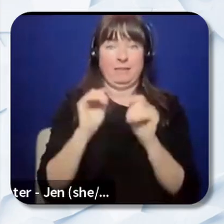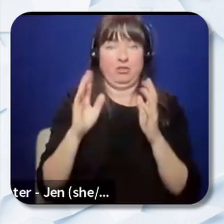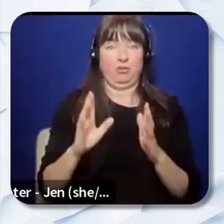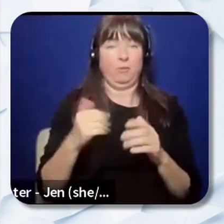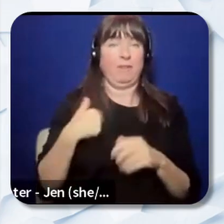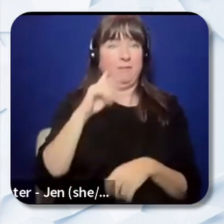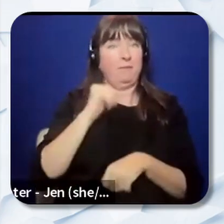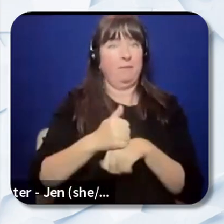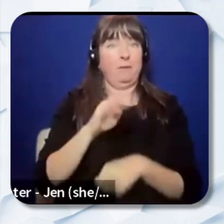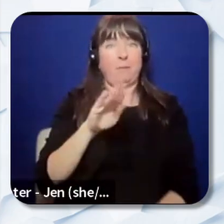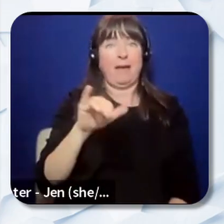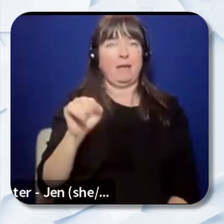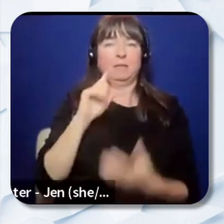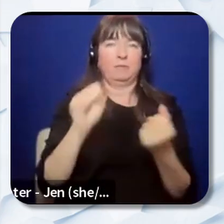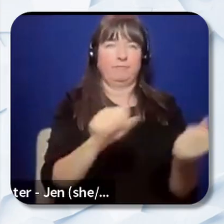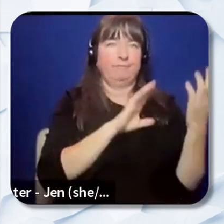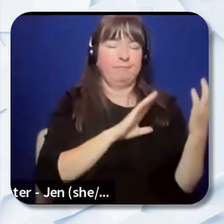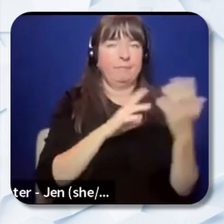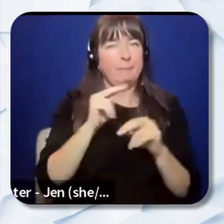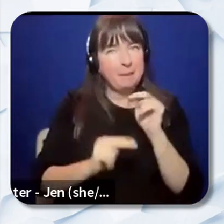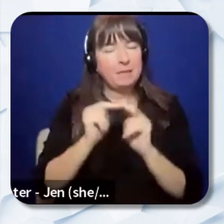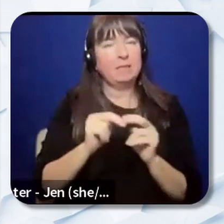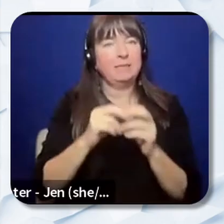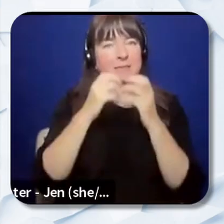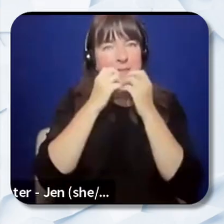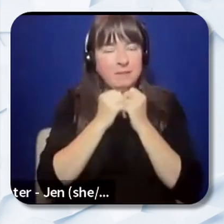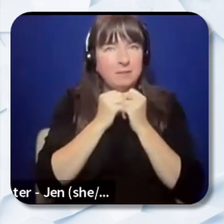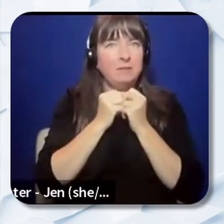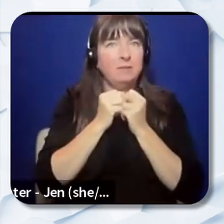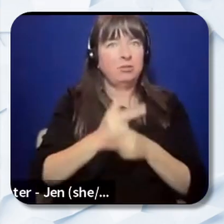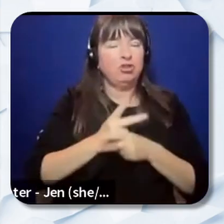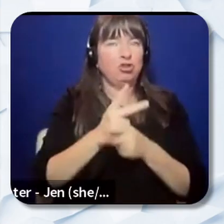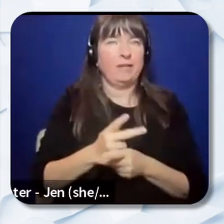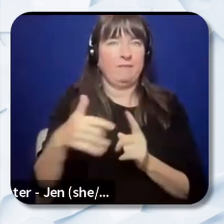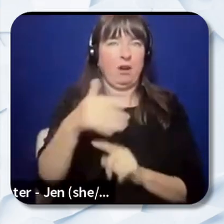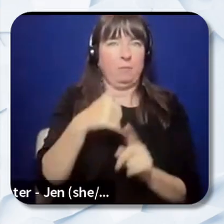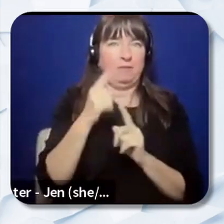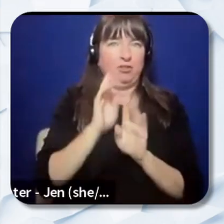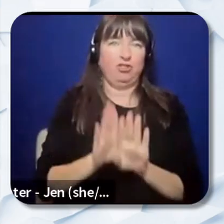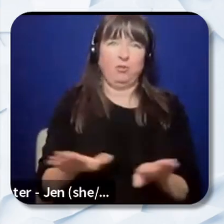those caring nurturing loving classrooms for children and that's just going to help children